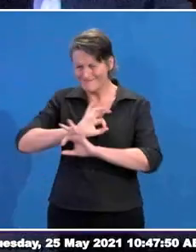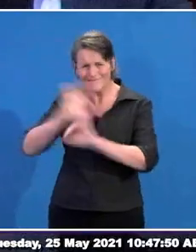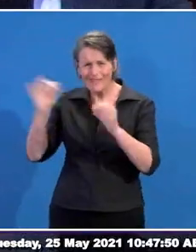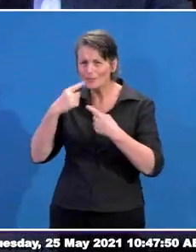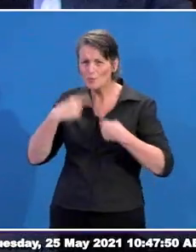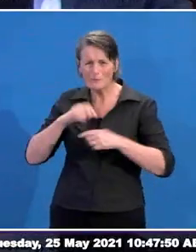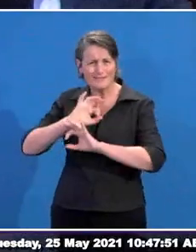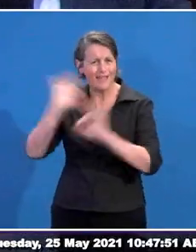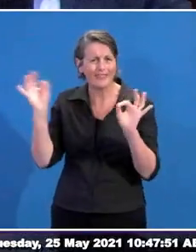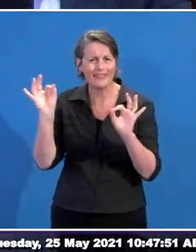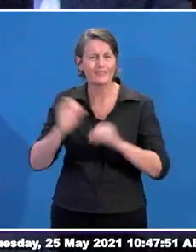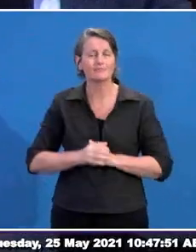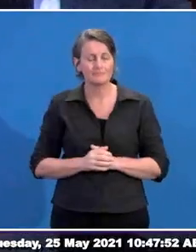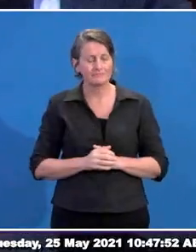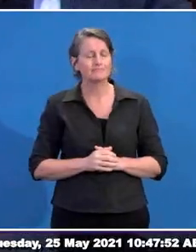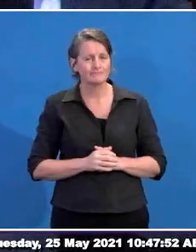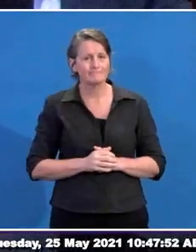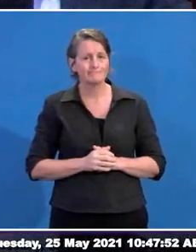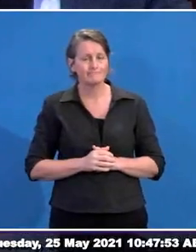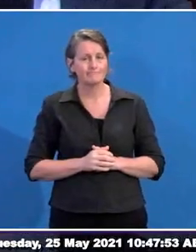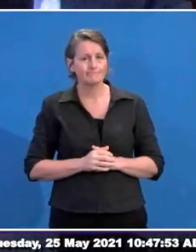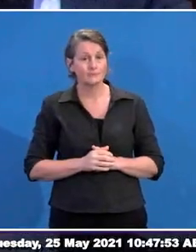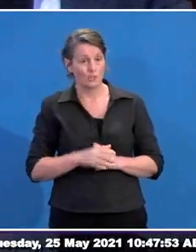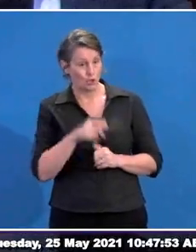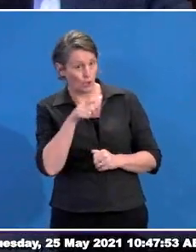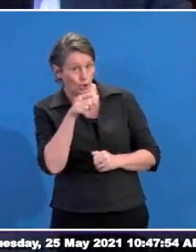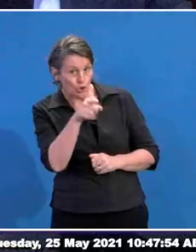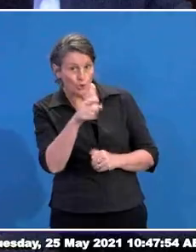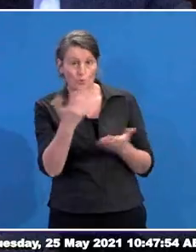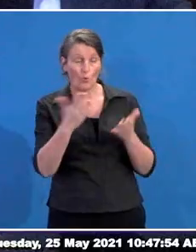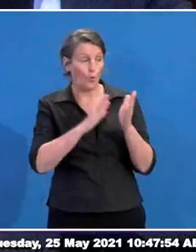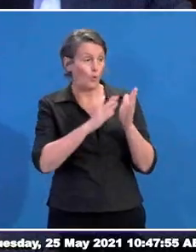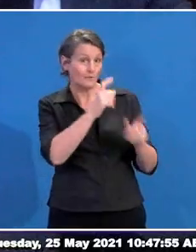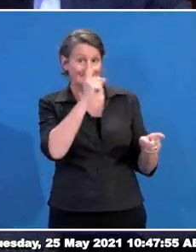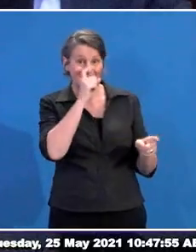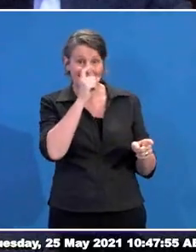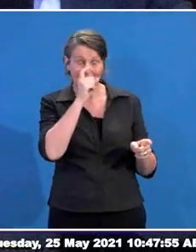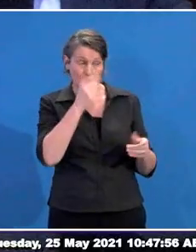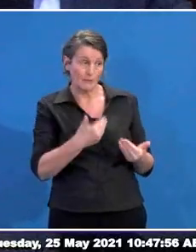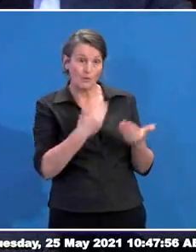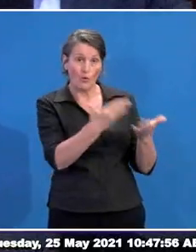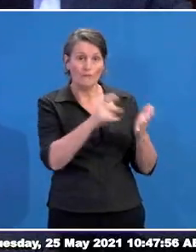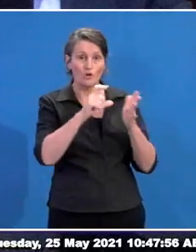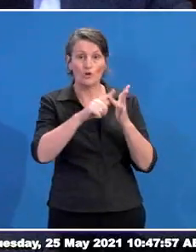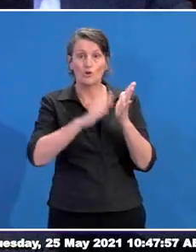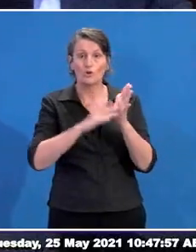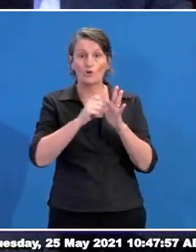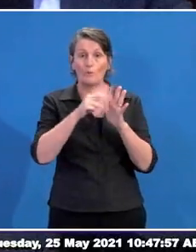At any time were you or Melissa offered any compensation as to what had occurred? ELIZA: No.